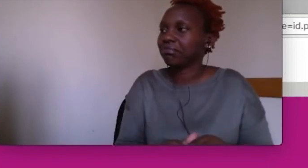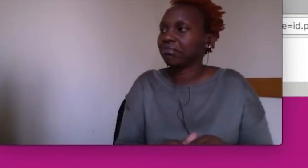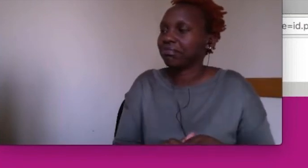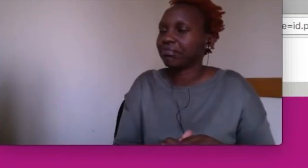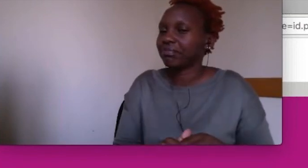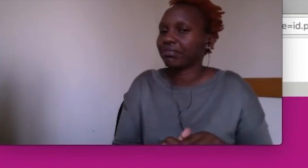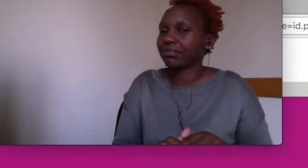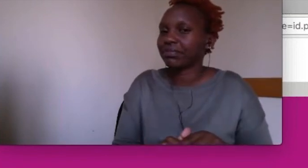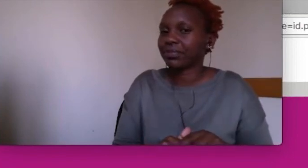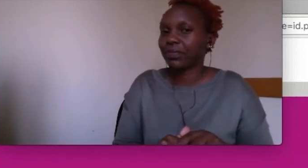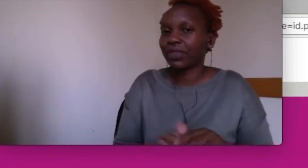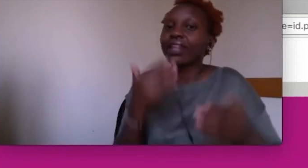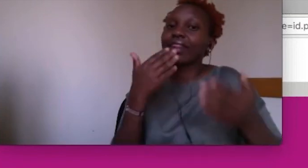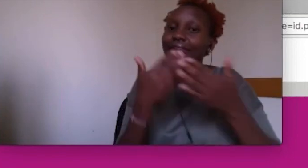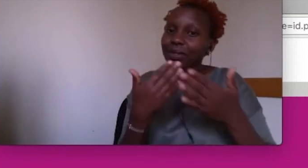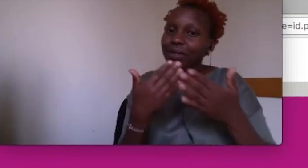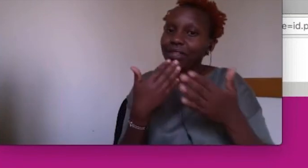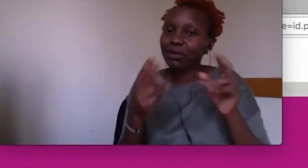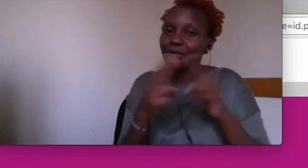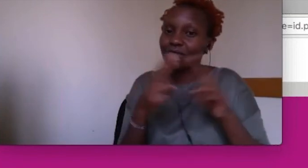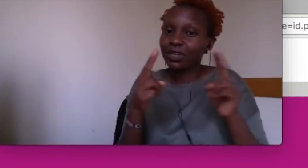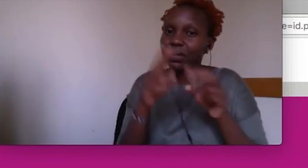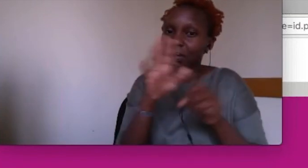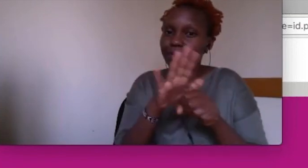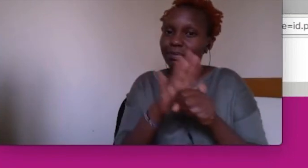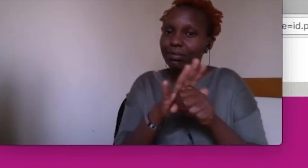Thank you very much. I hope you enjoyed presenting